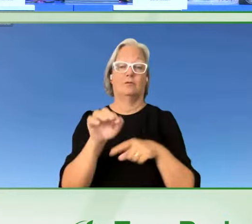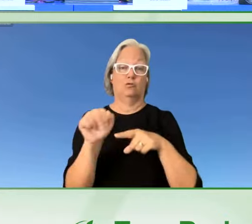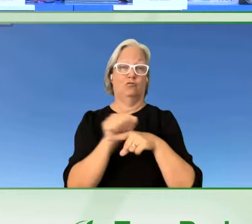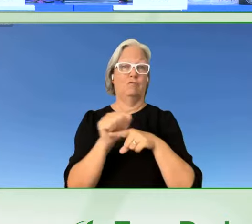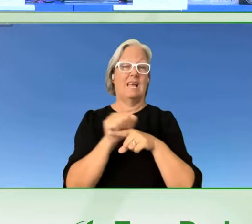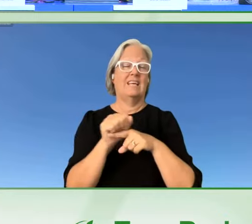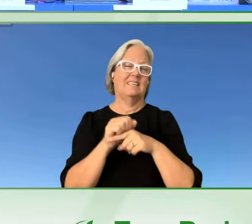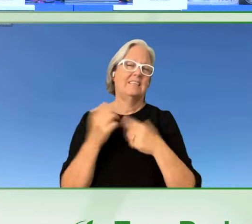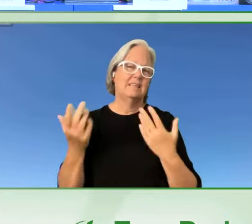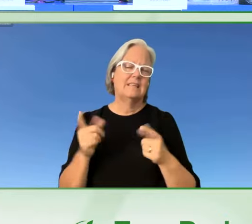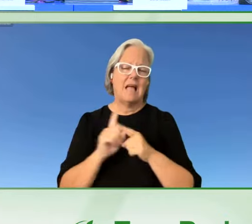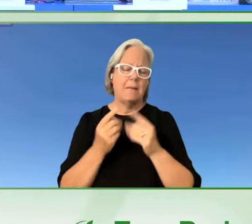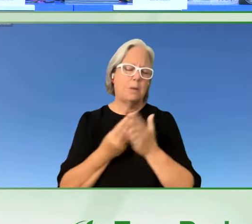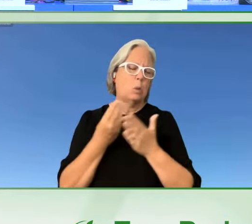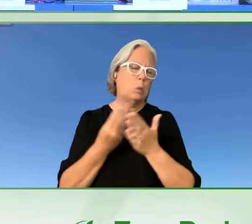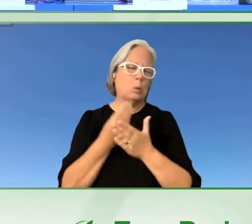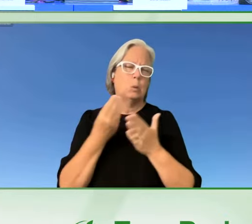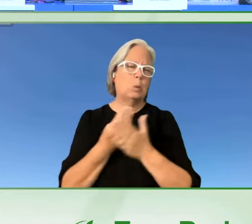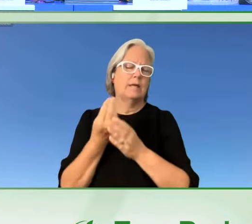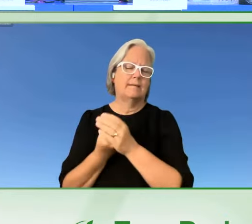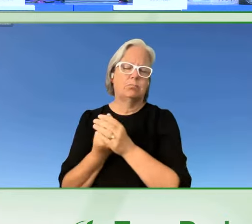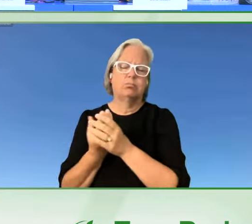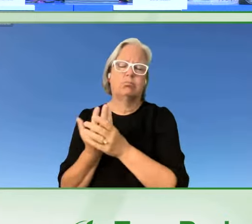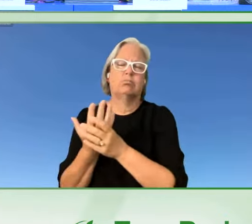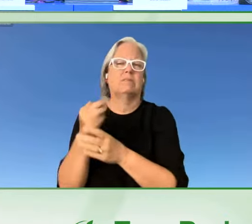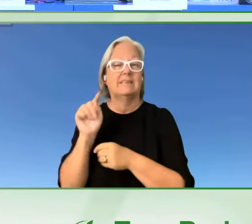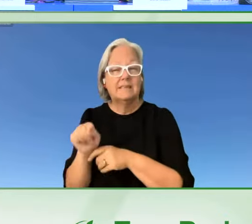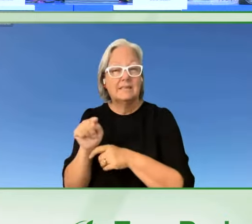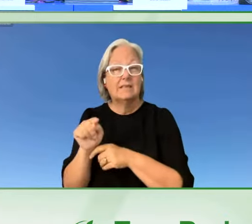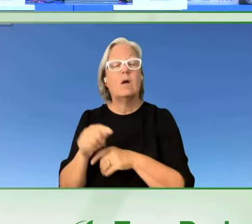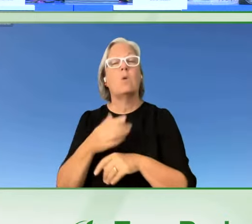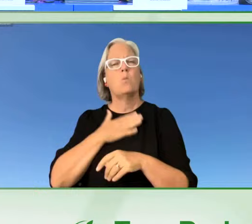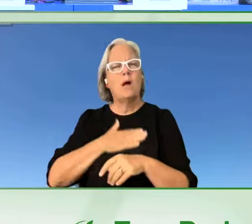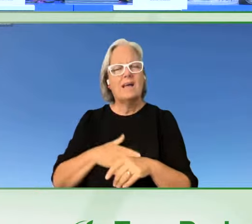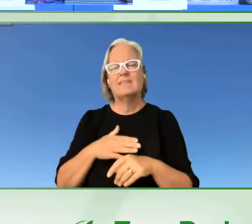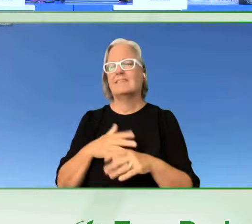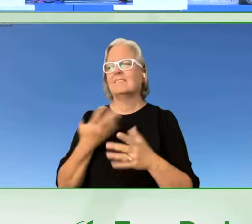It all began with an encounter with one deaf boy.